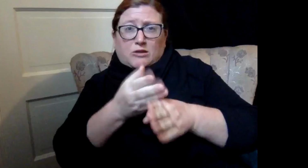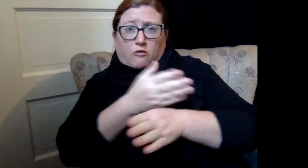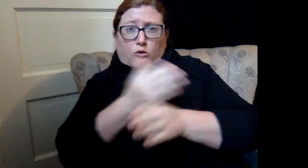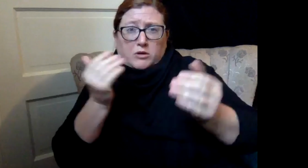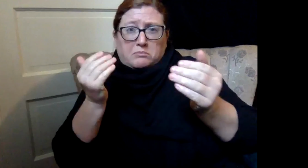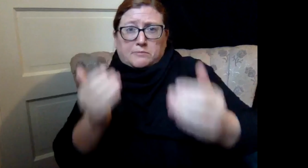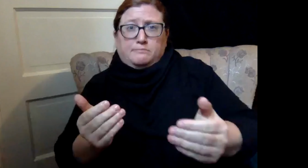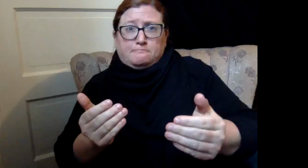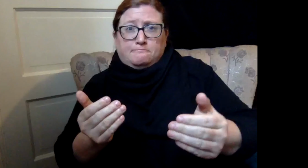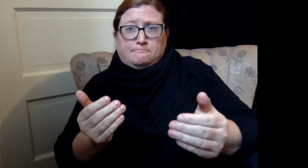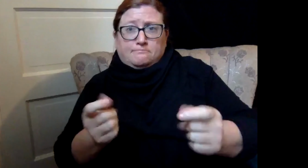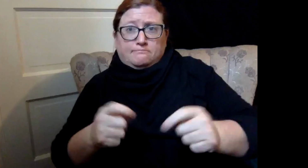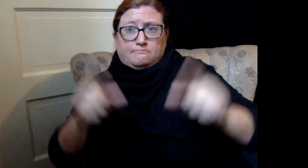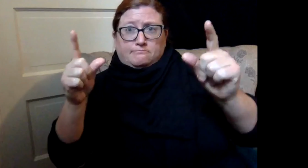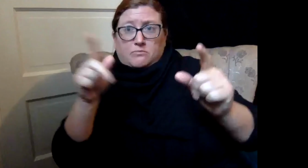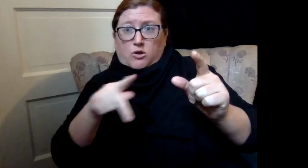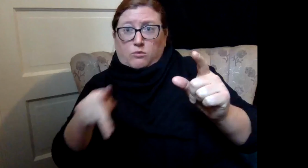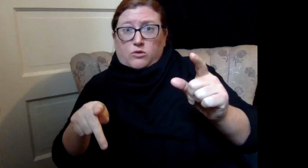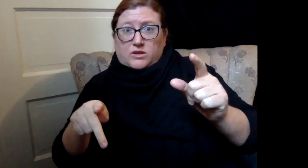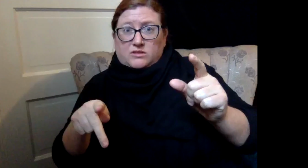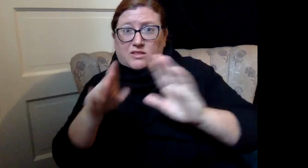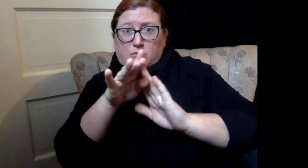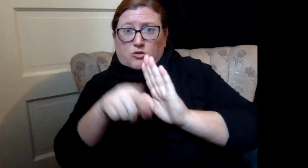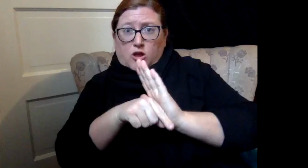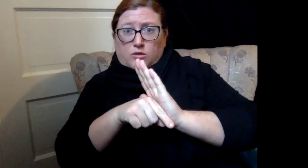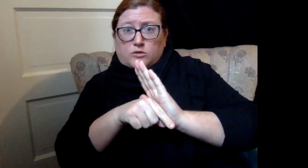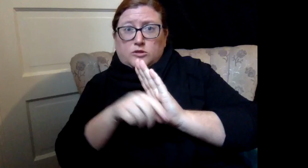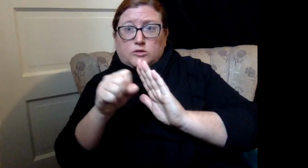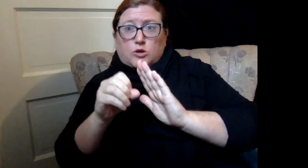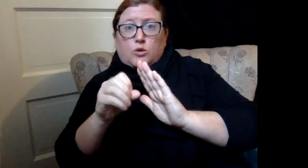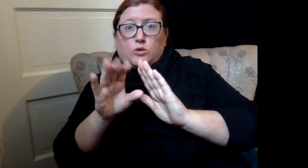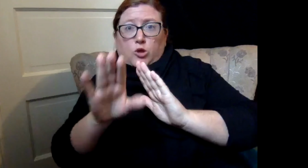» Dr. Sheila, would you prefer a quick moment to speak